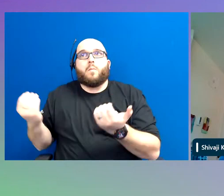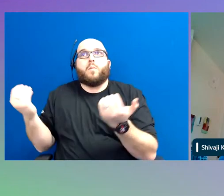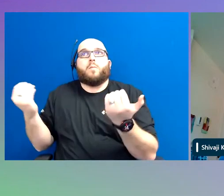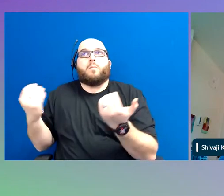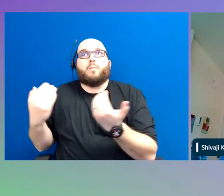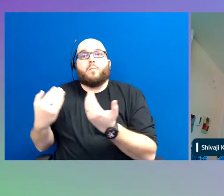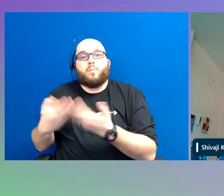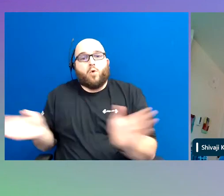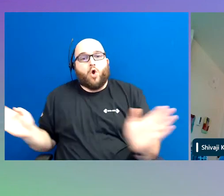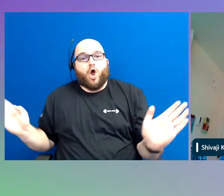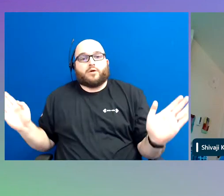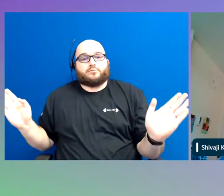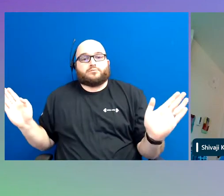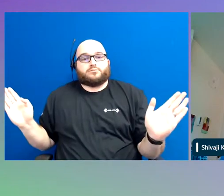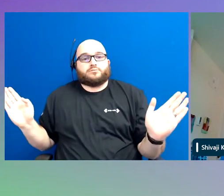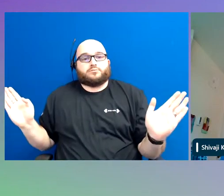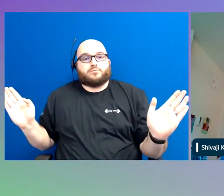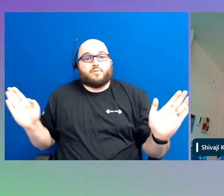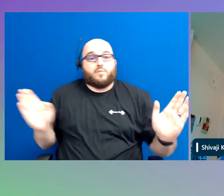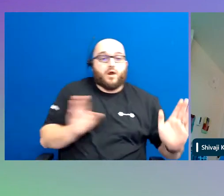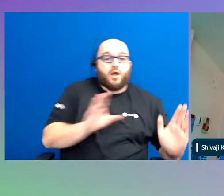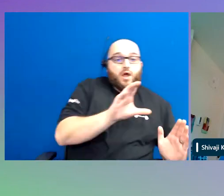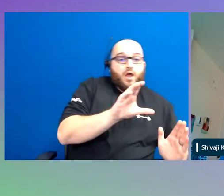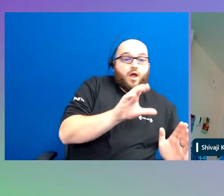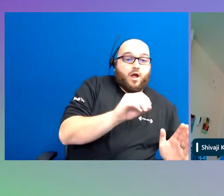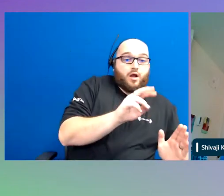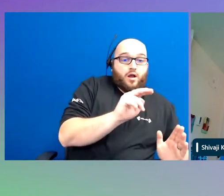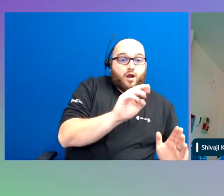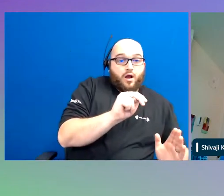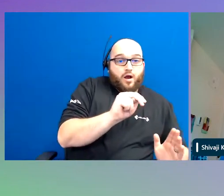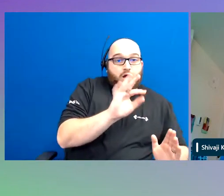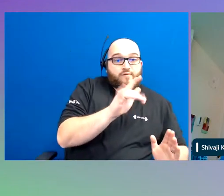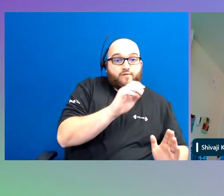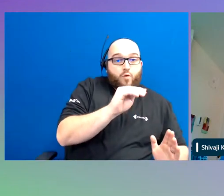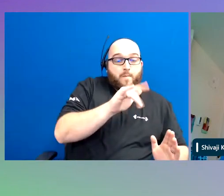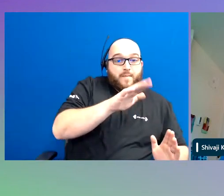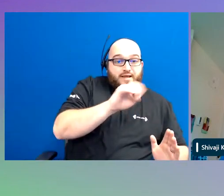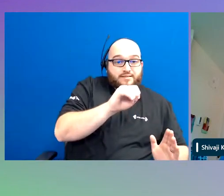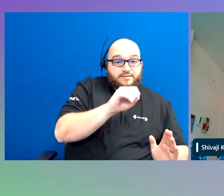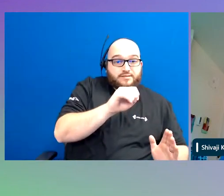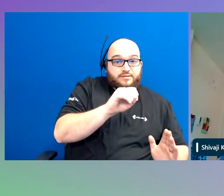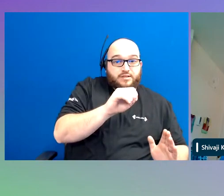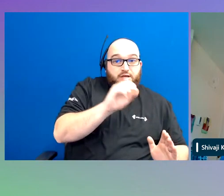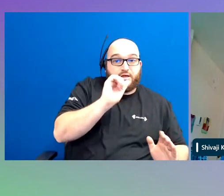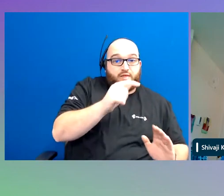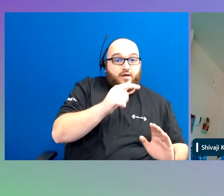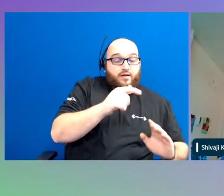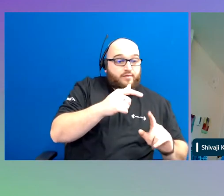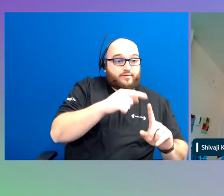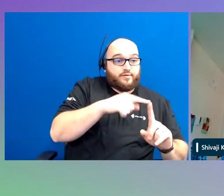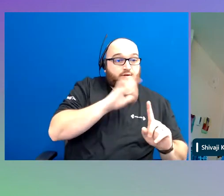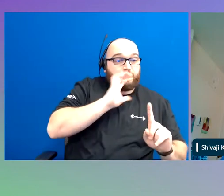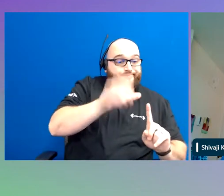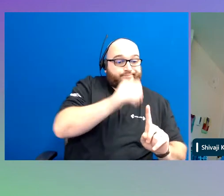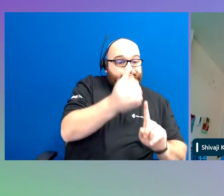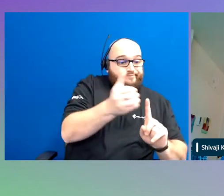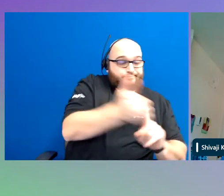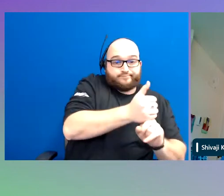but conformance is more is, is